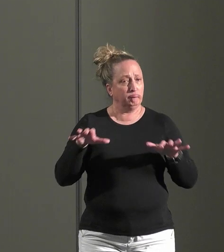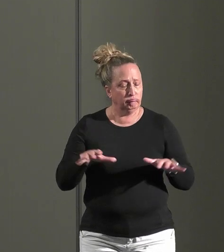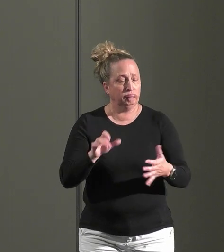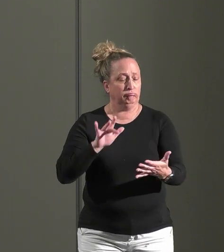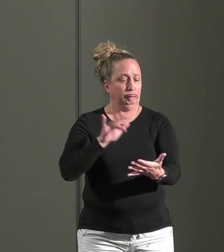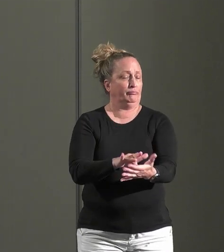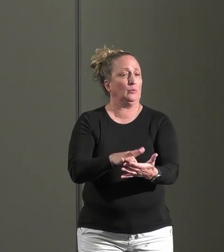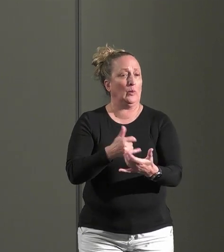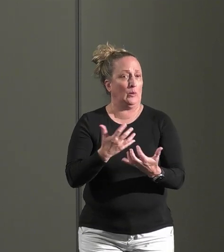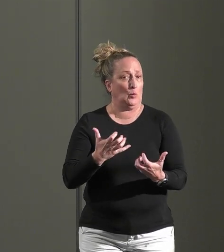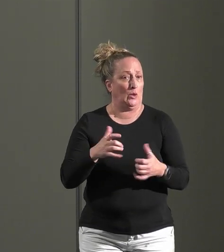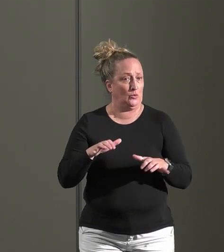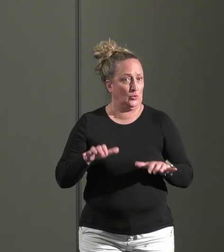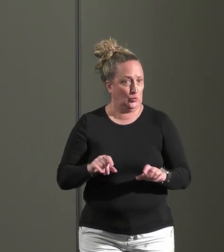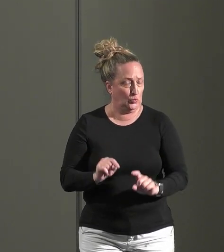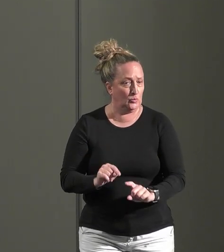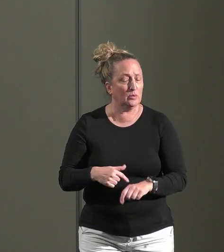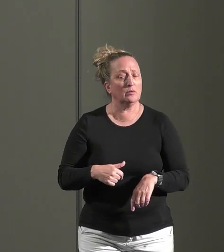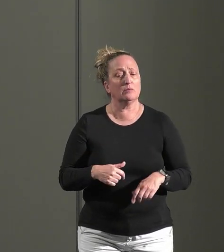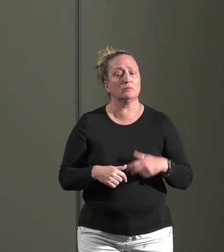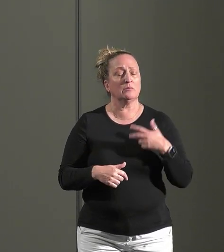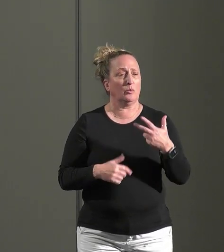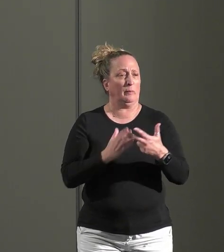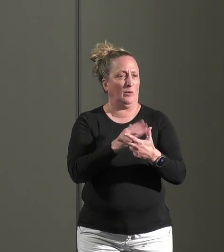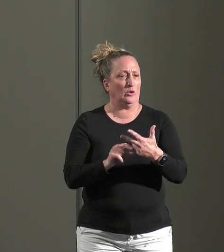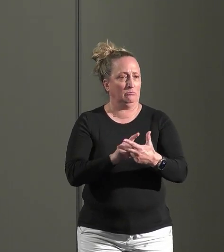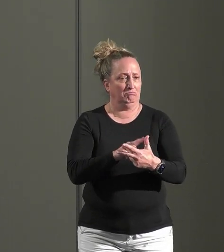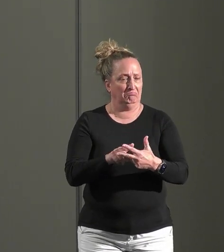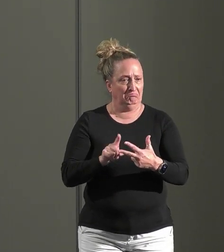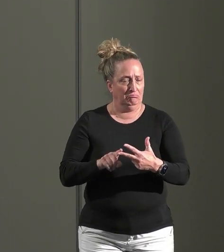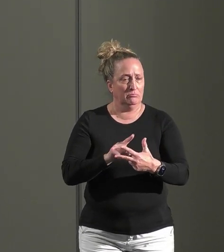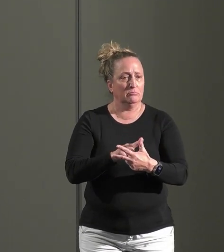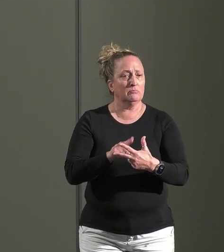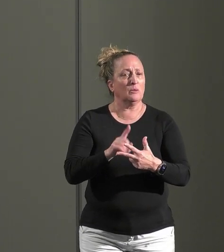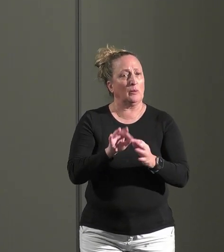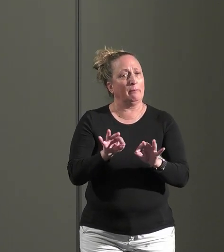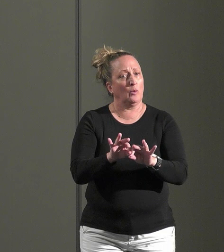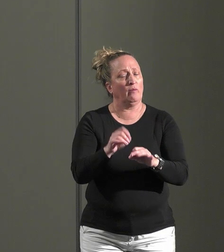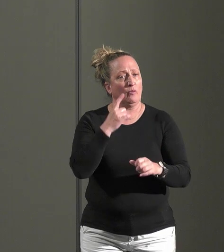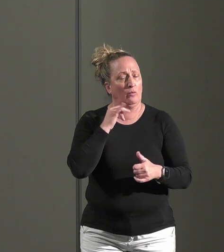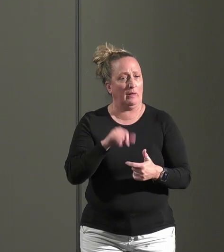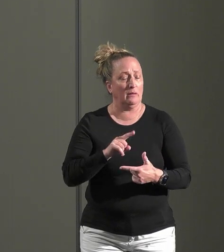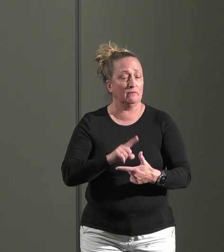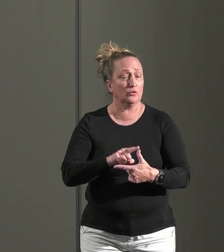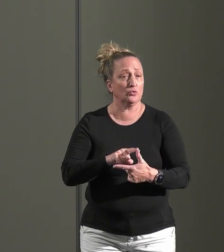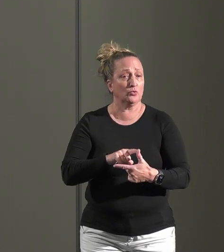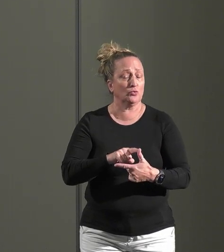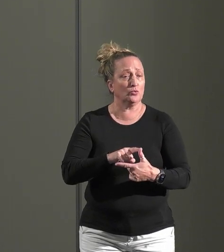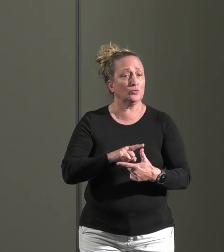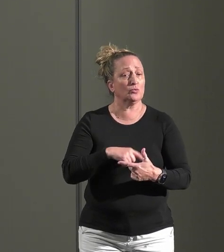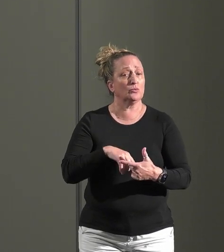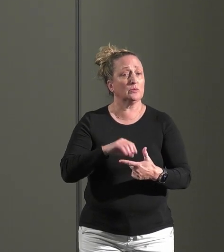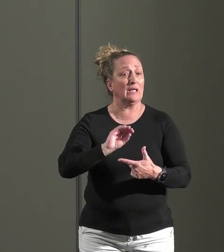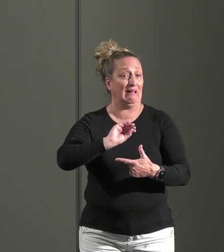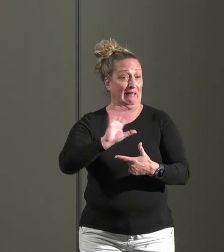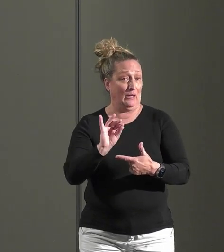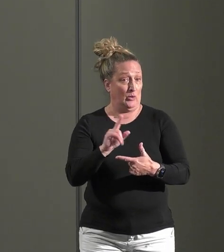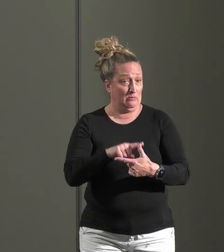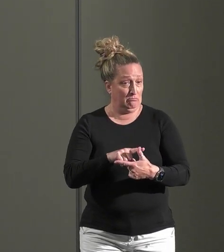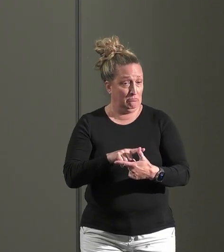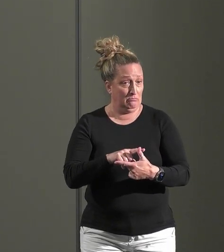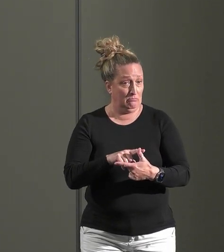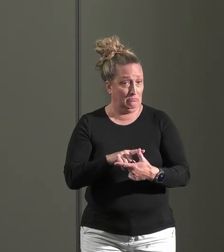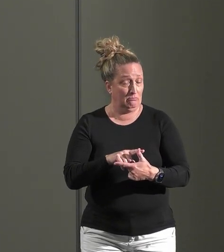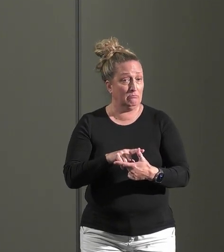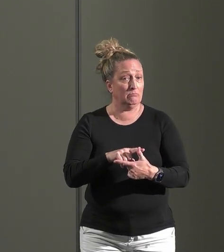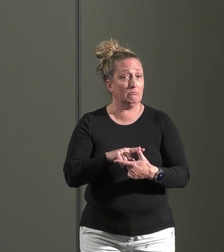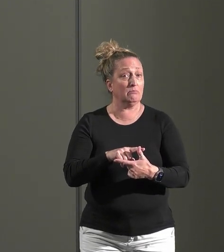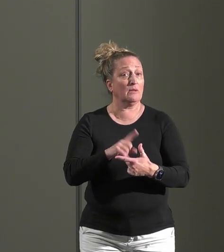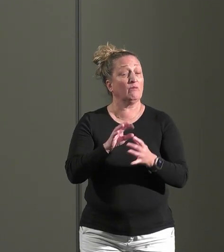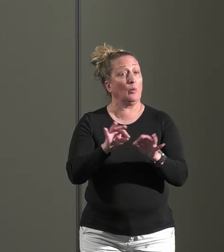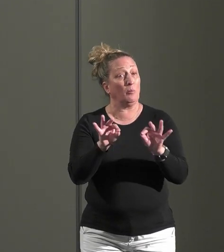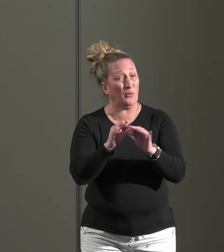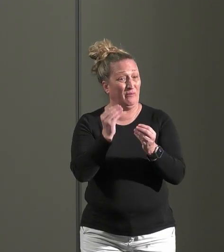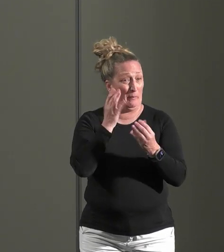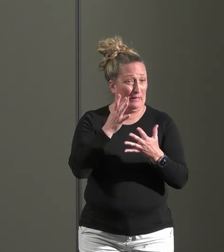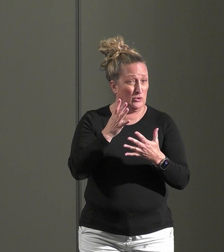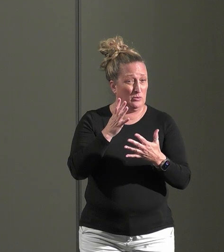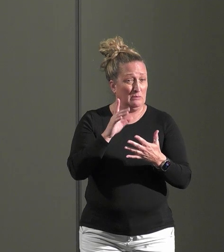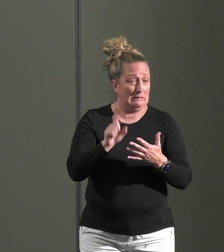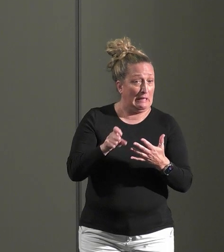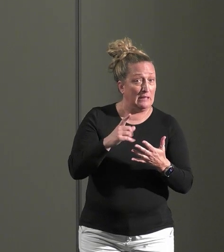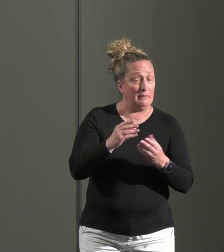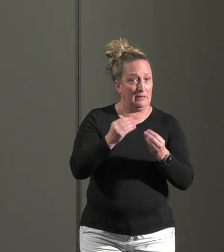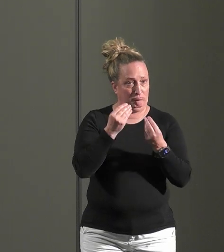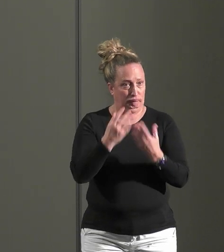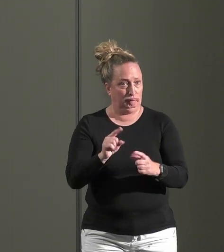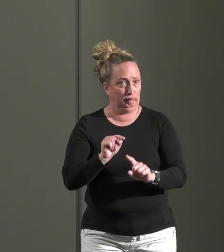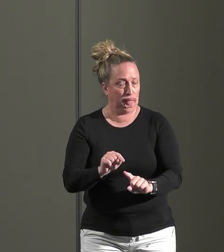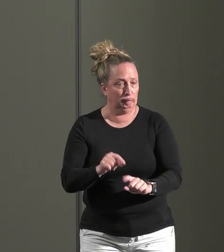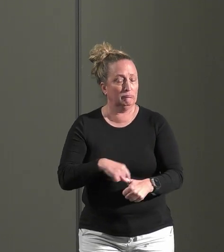to do. There is three elements. First is clarity for important information need to be conveyed.